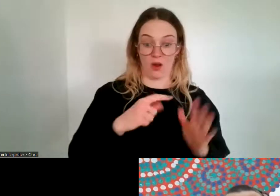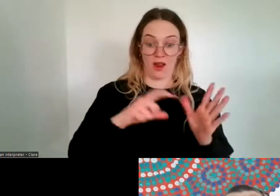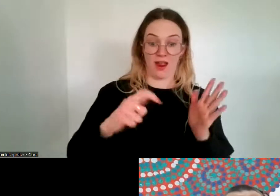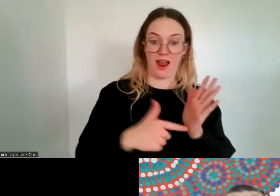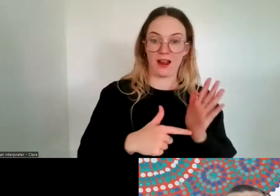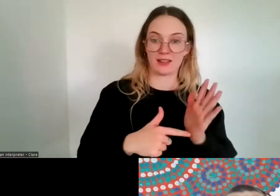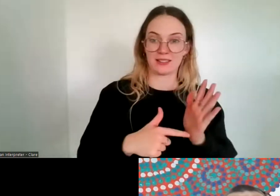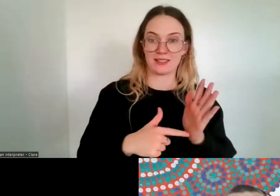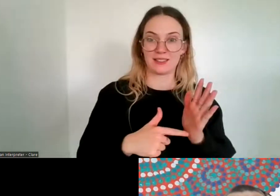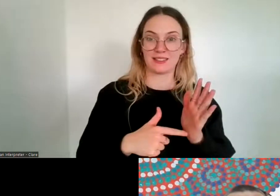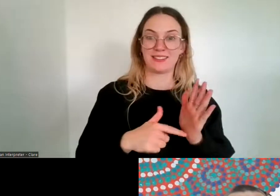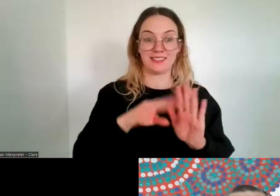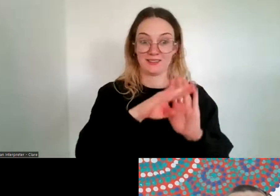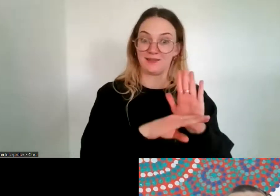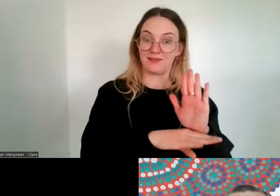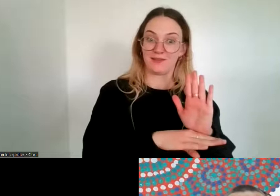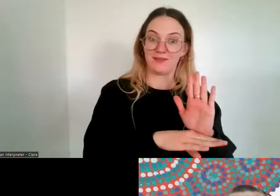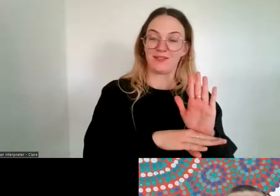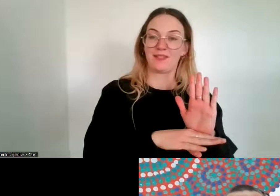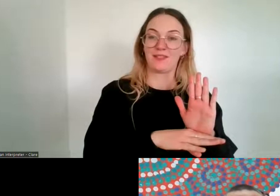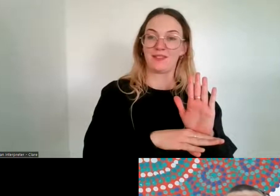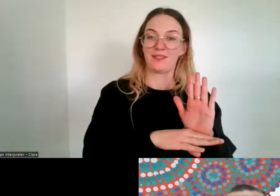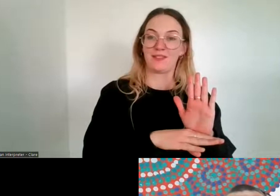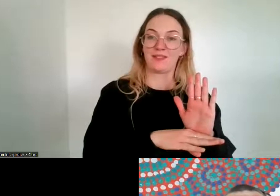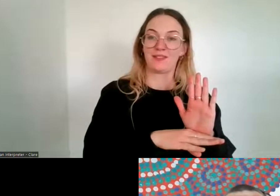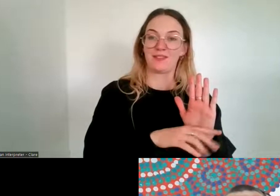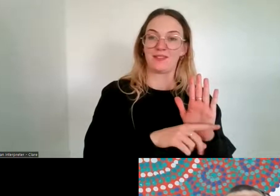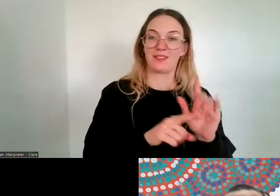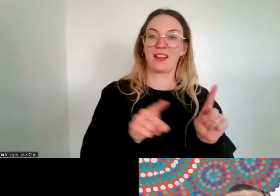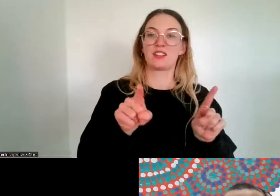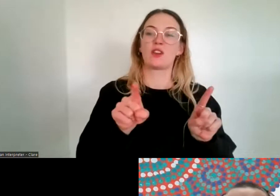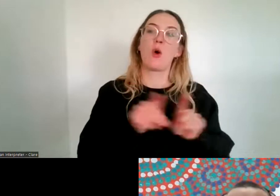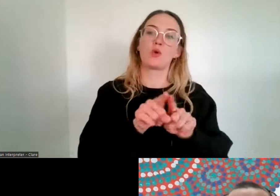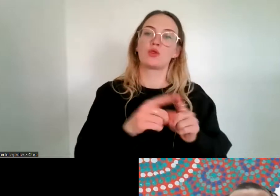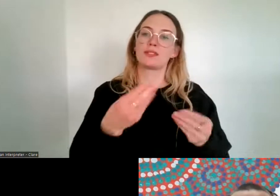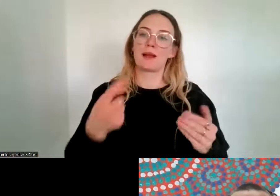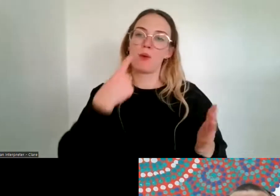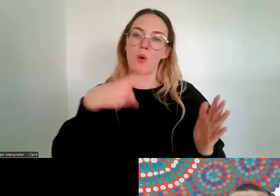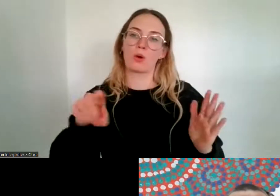for similar orders to be effectively registered with QCAT and treated as if it was made by QCAT,